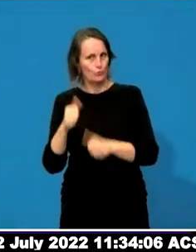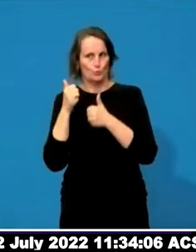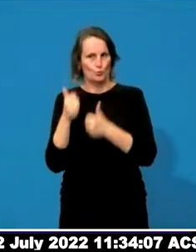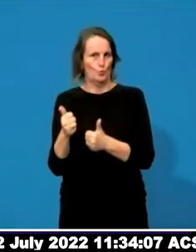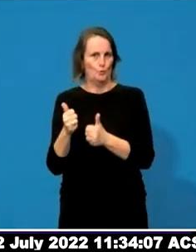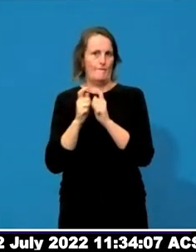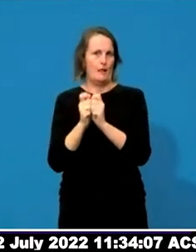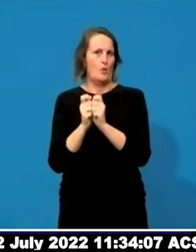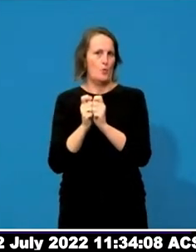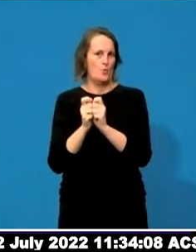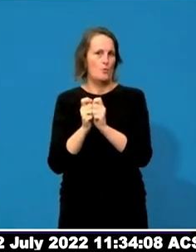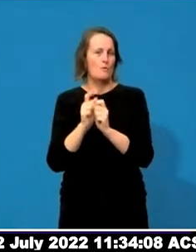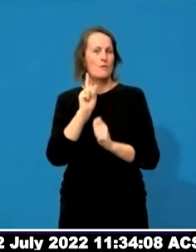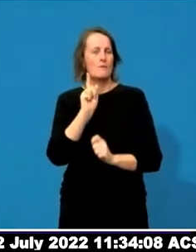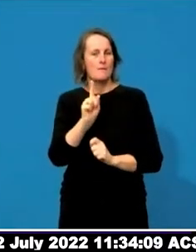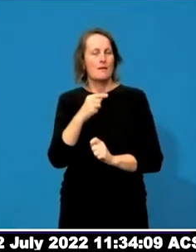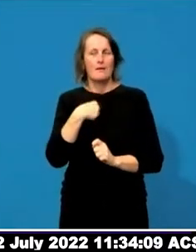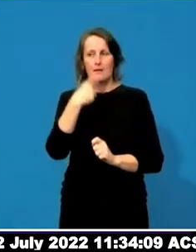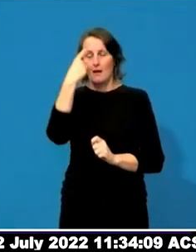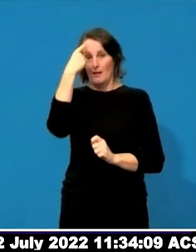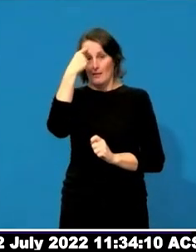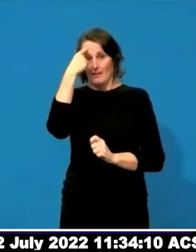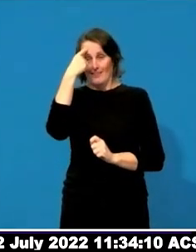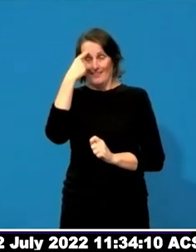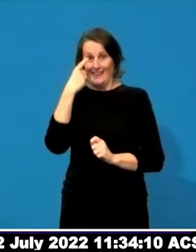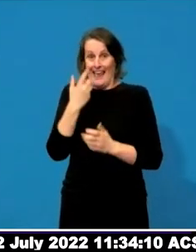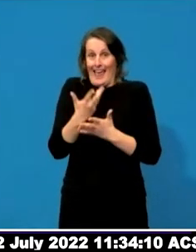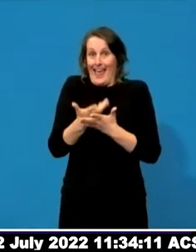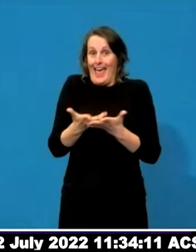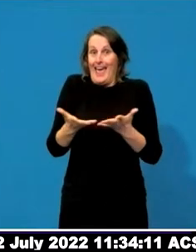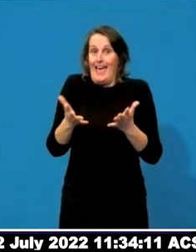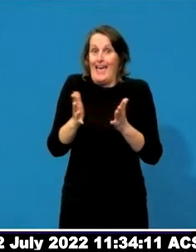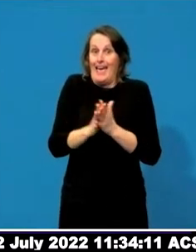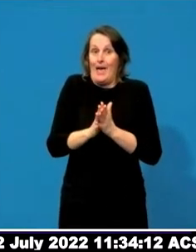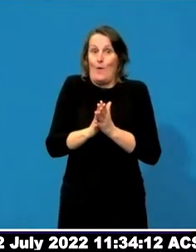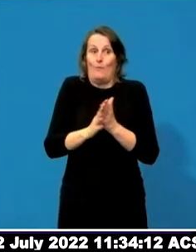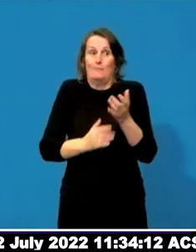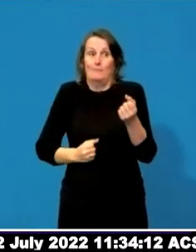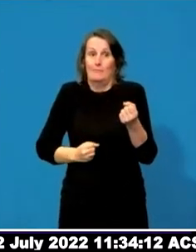But I think, in some ways, the implementation and the approach,